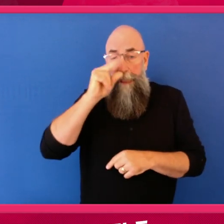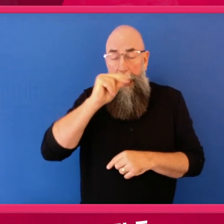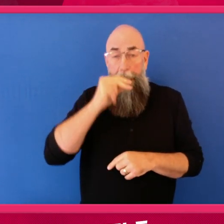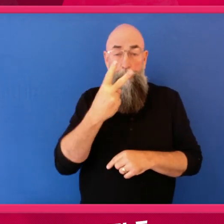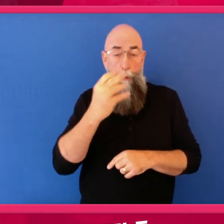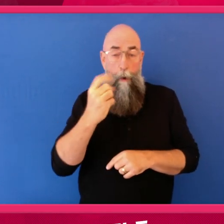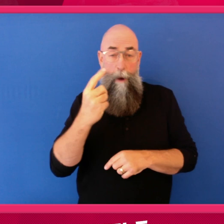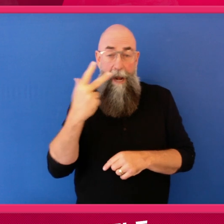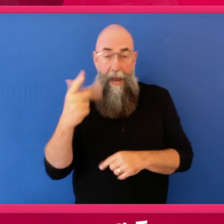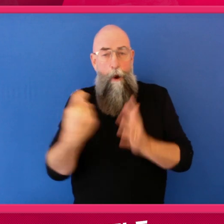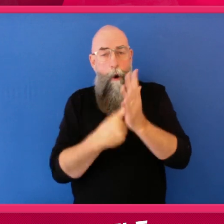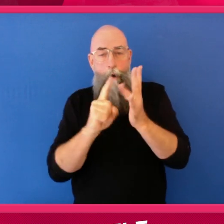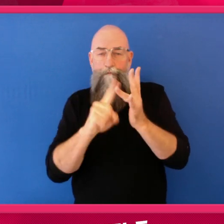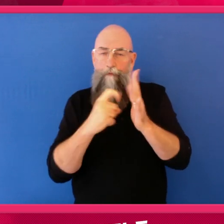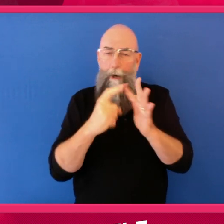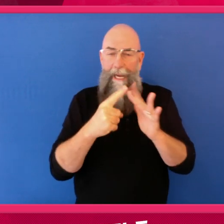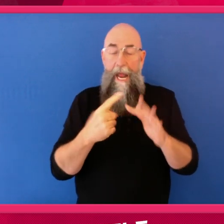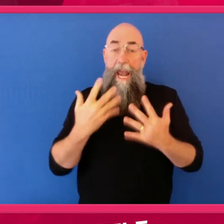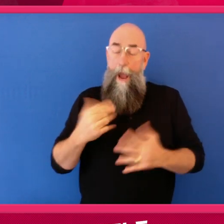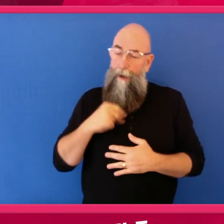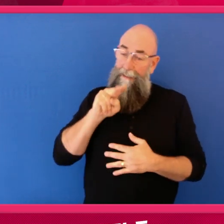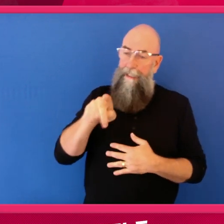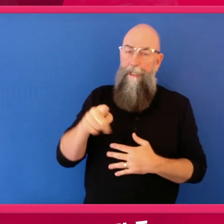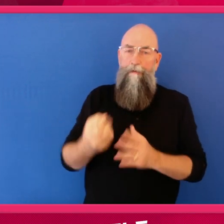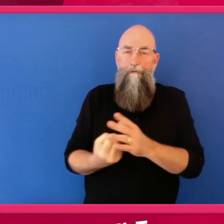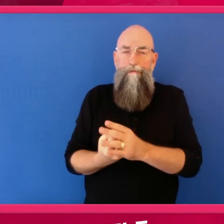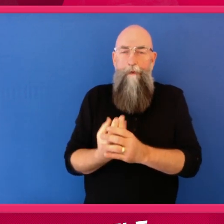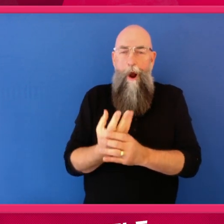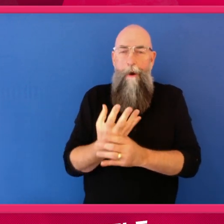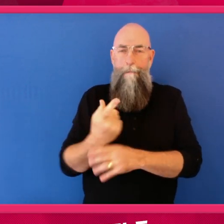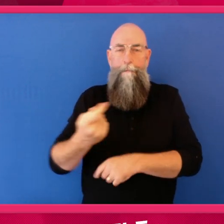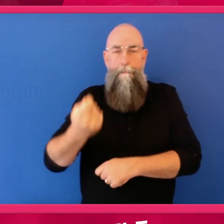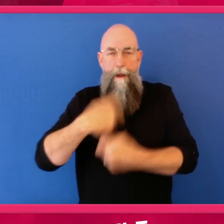just see his progression not just as an athlete but as a person is just absolutely incredible.